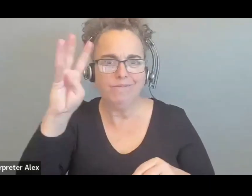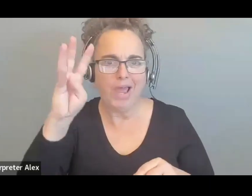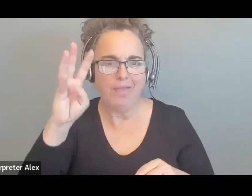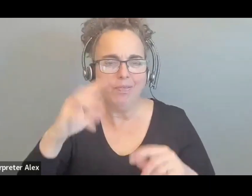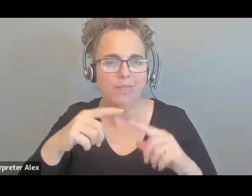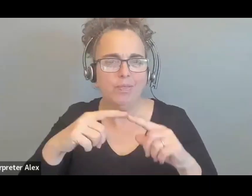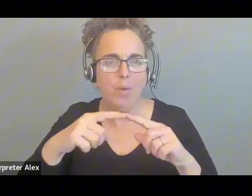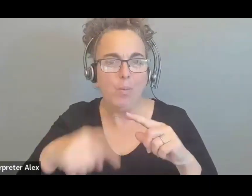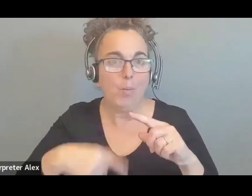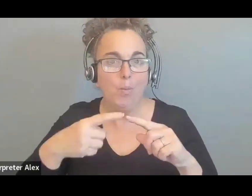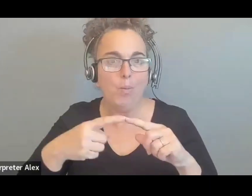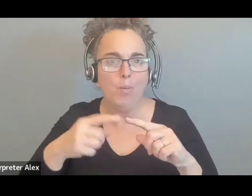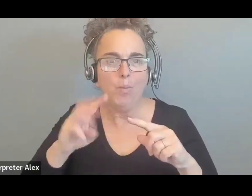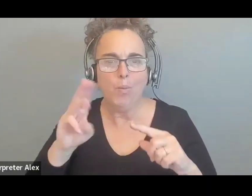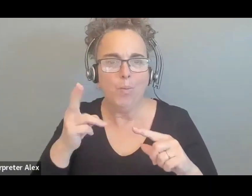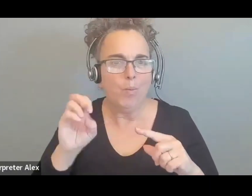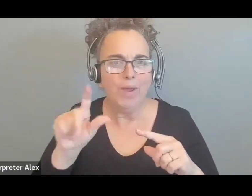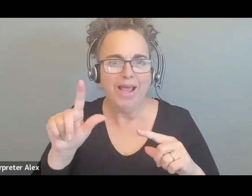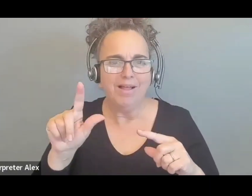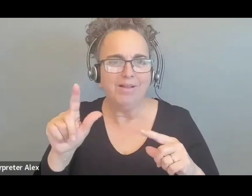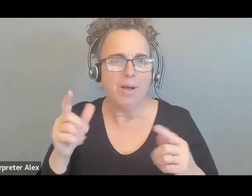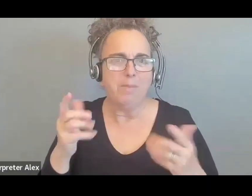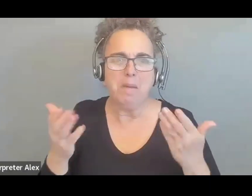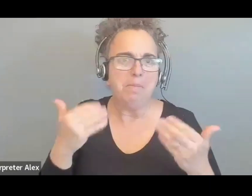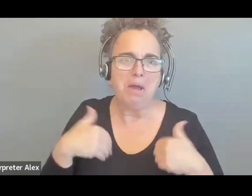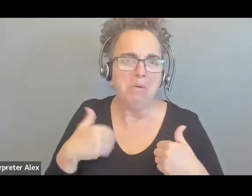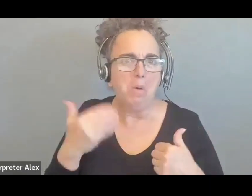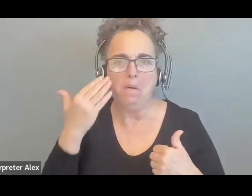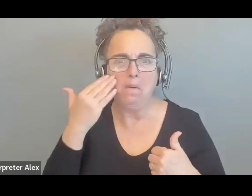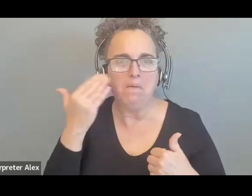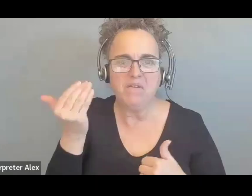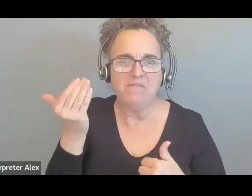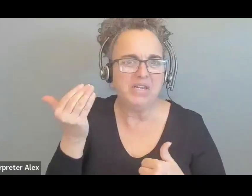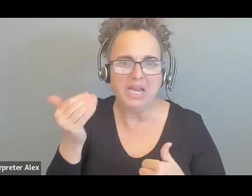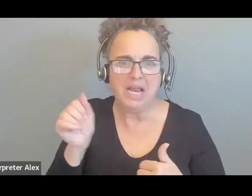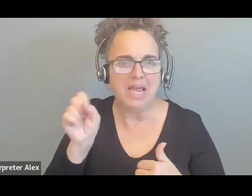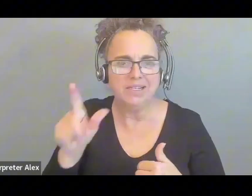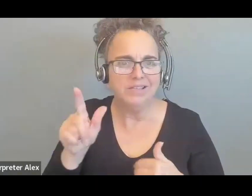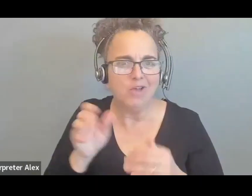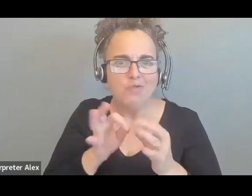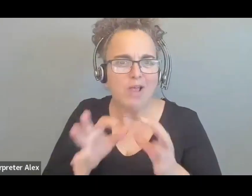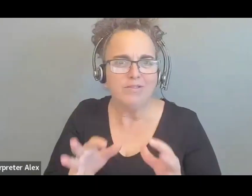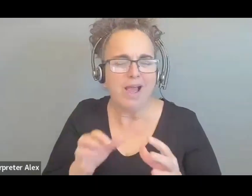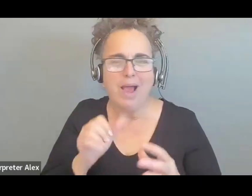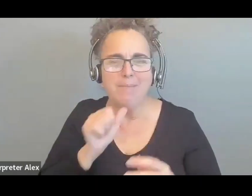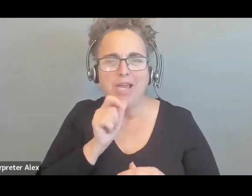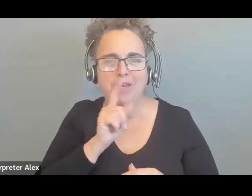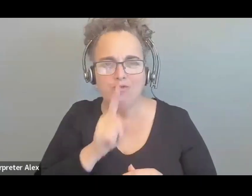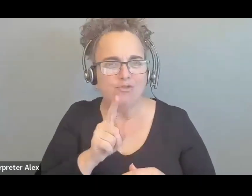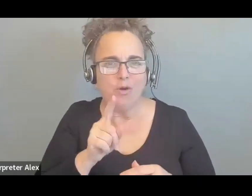Like I know 15 ASL translators, and I'm not even a hundred percent sure the community wants